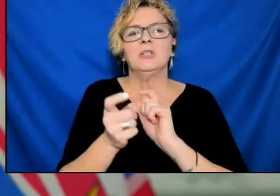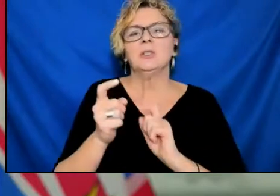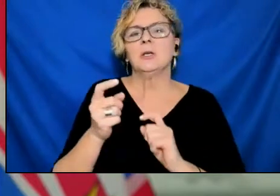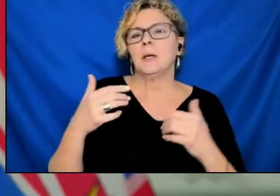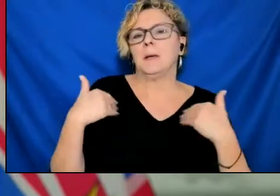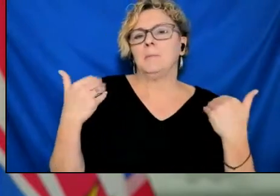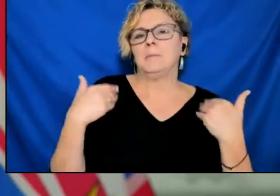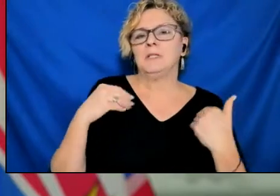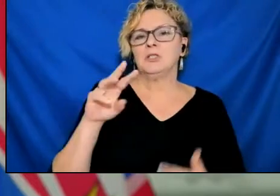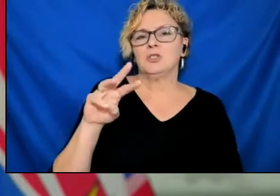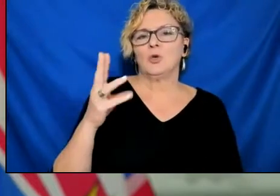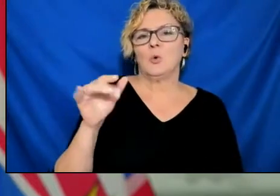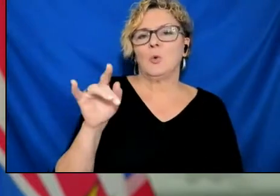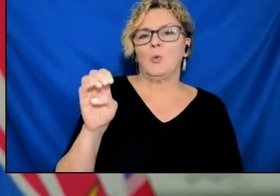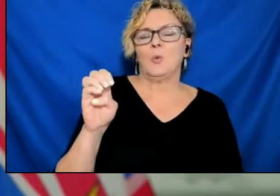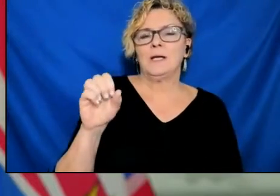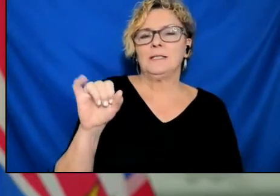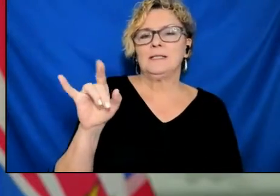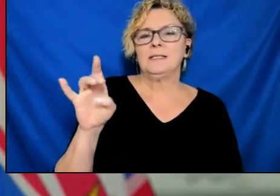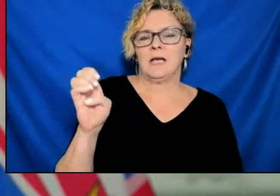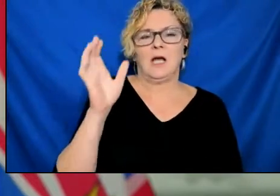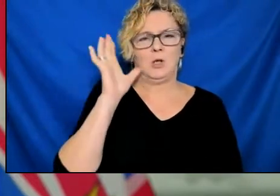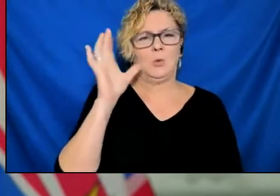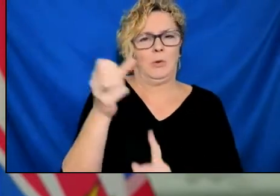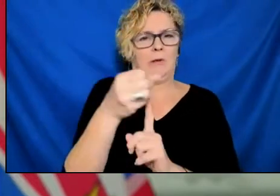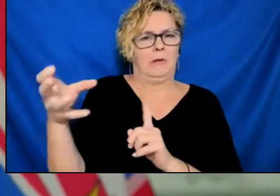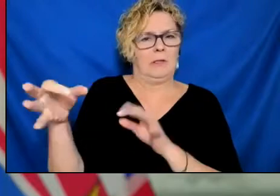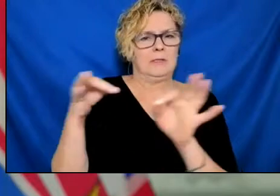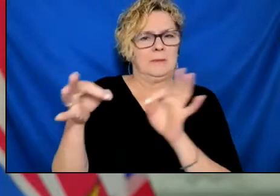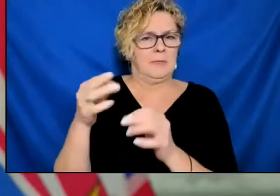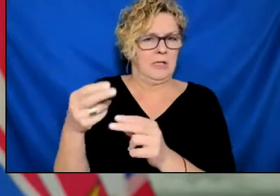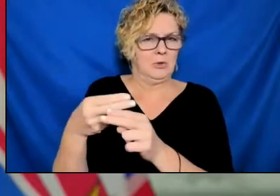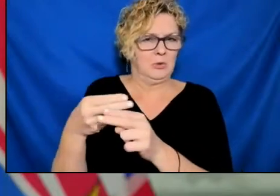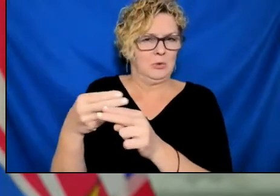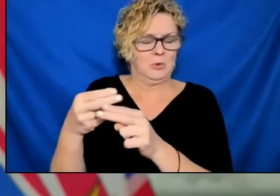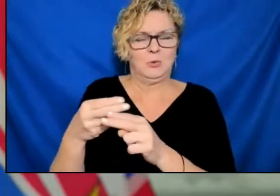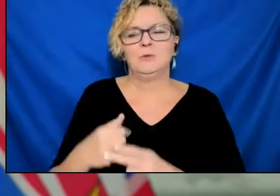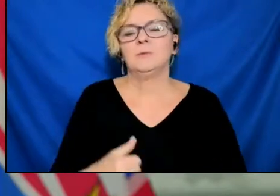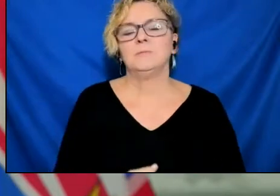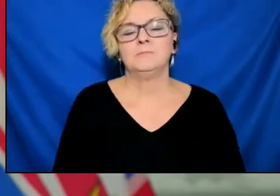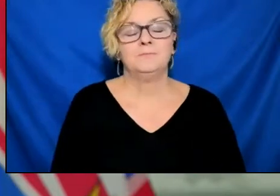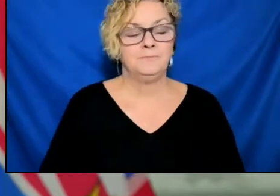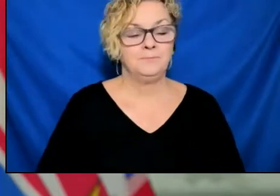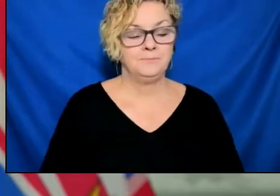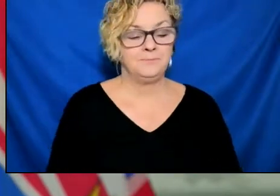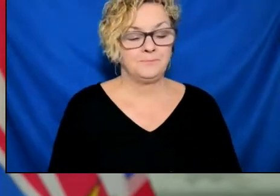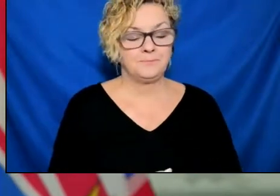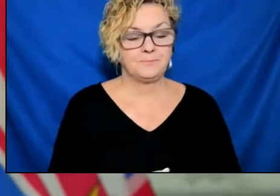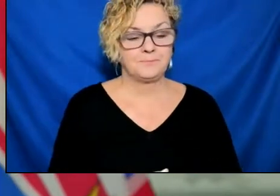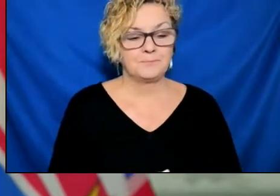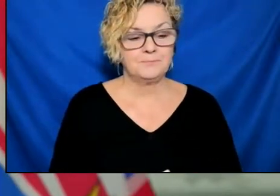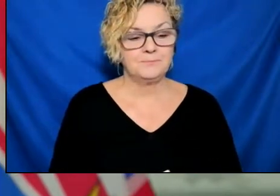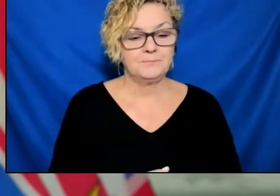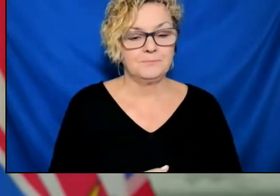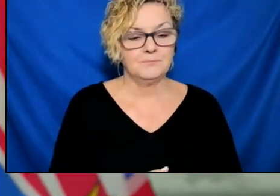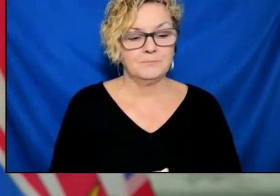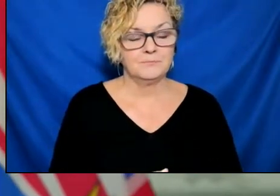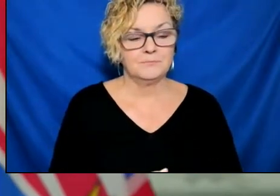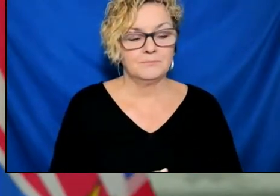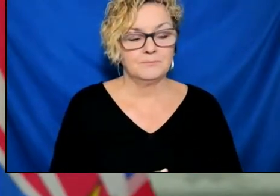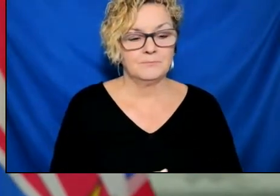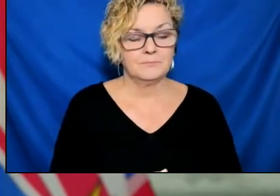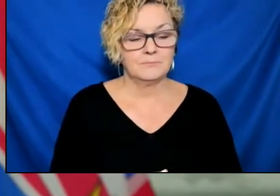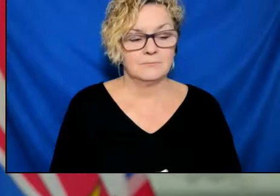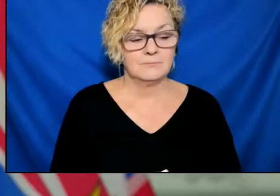contact tracing, and Minister